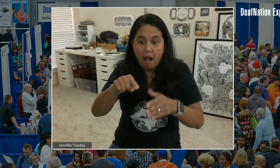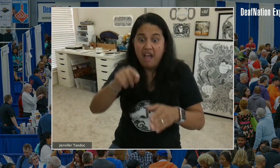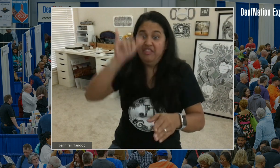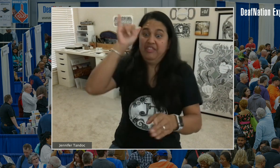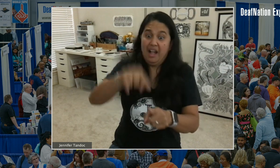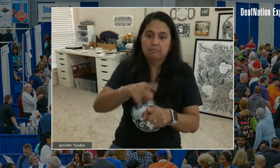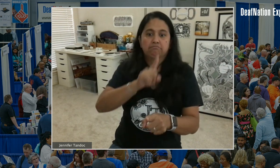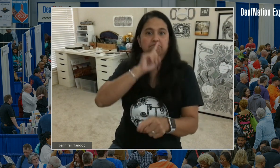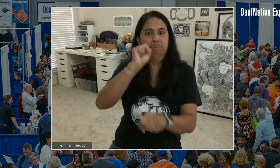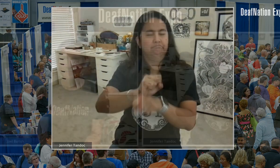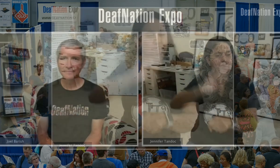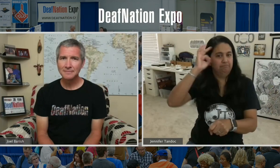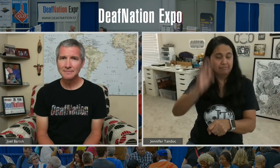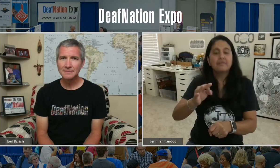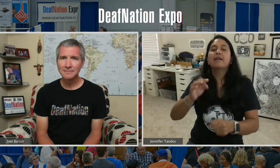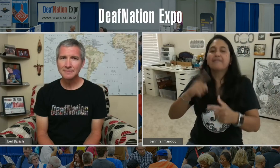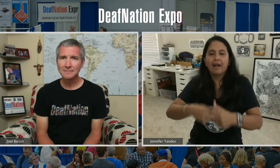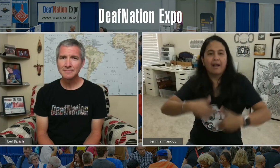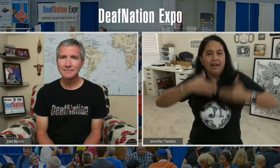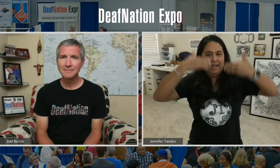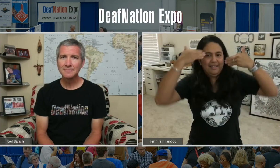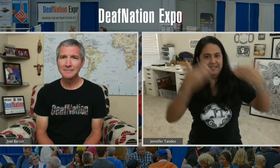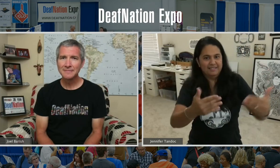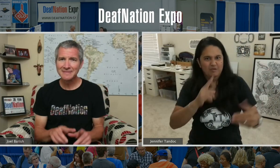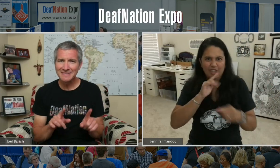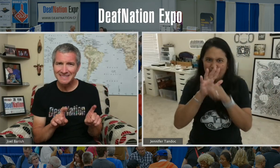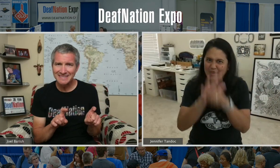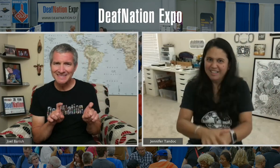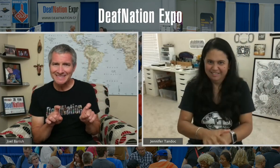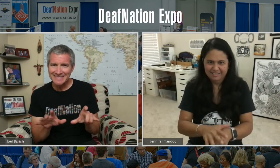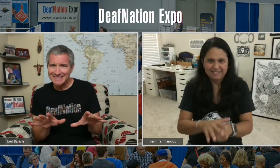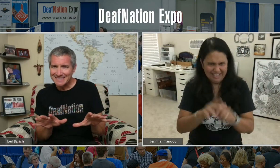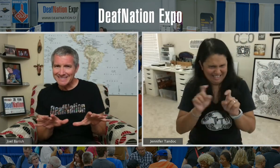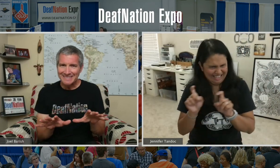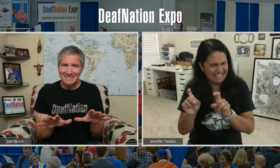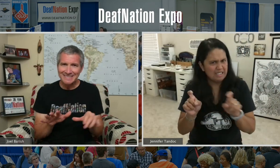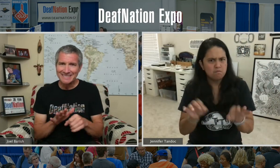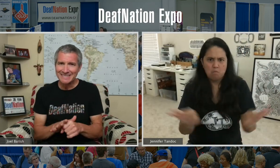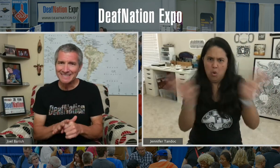but some was perfect so I went for it. iIt was stressful. It’s good to test.